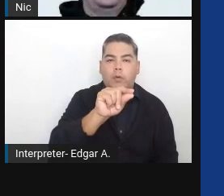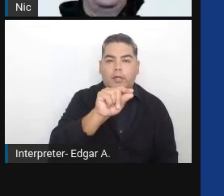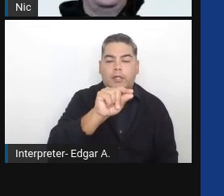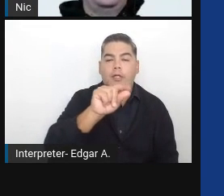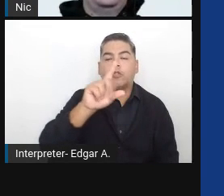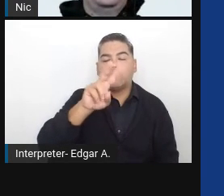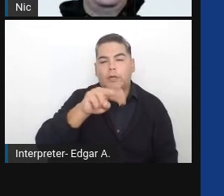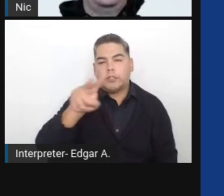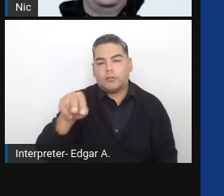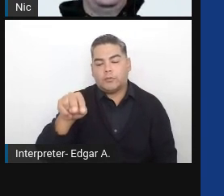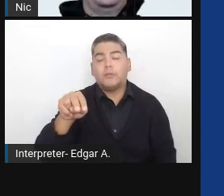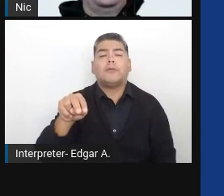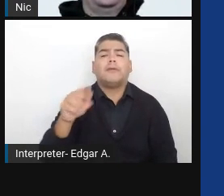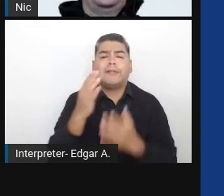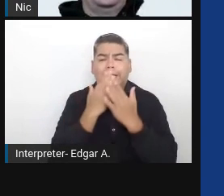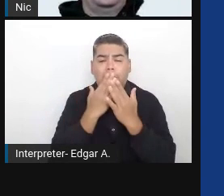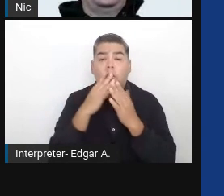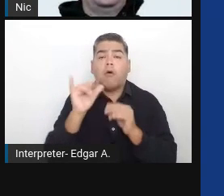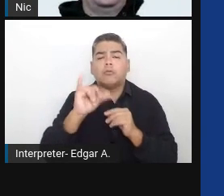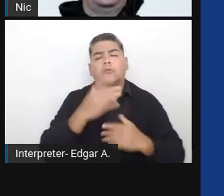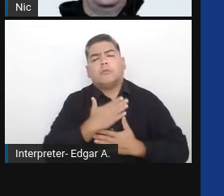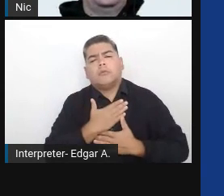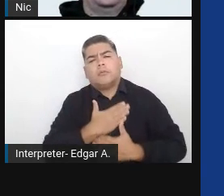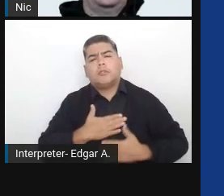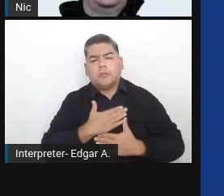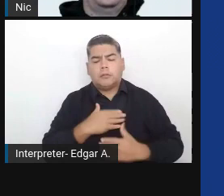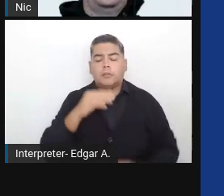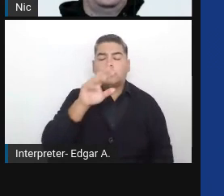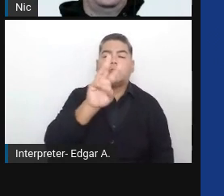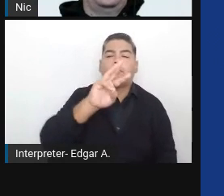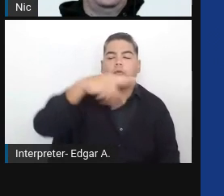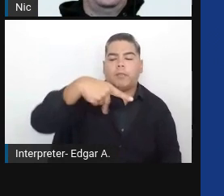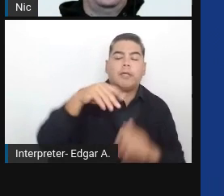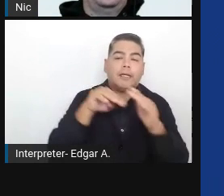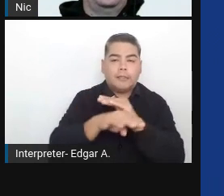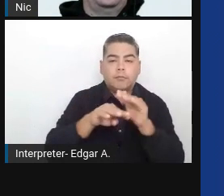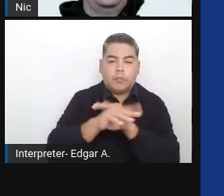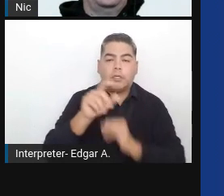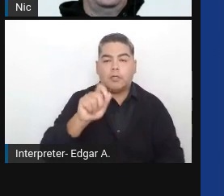We also appreciate it if you go to WPaccessibility.day/feedback